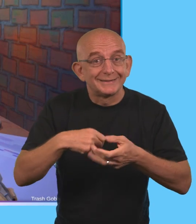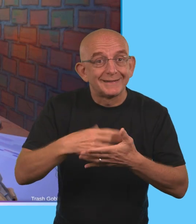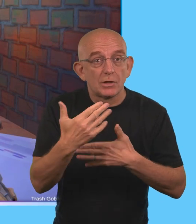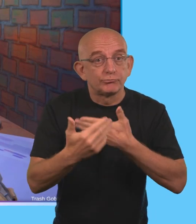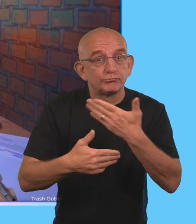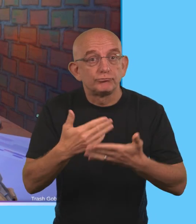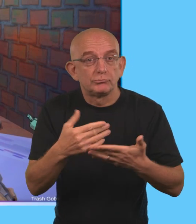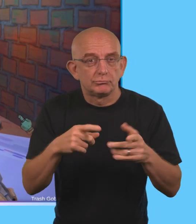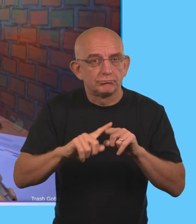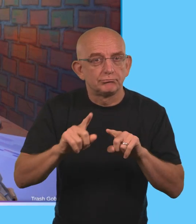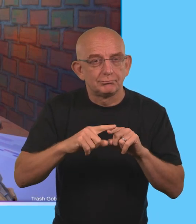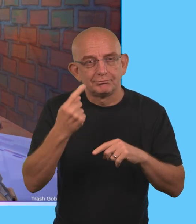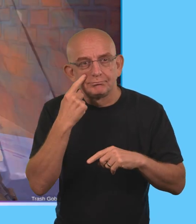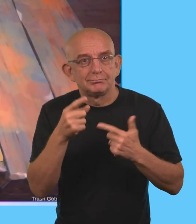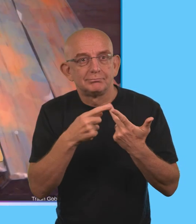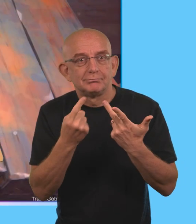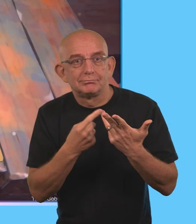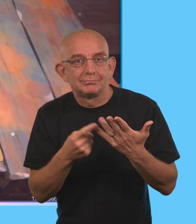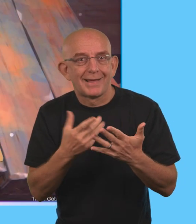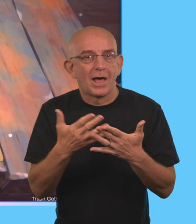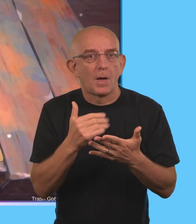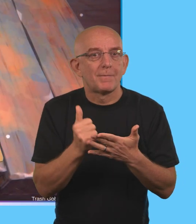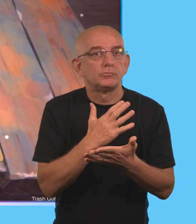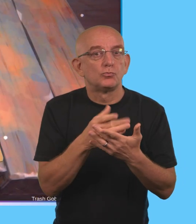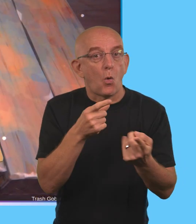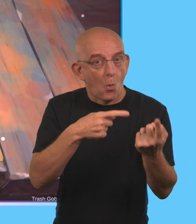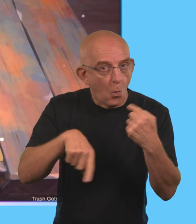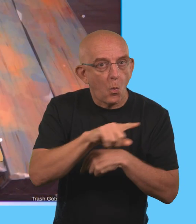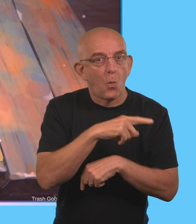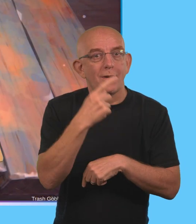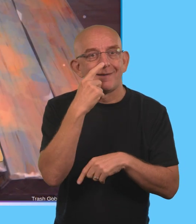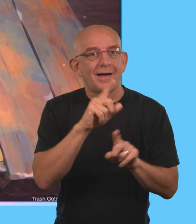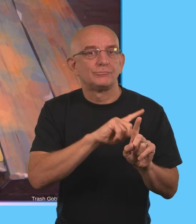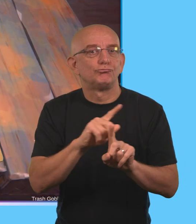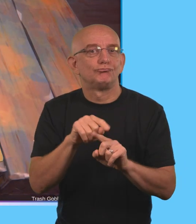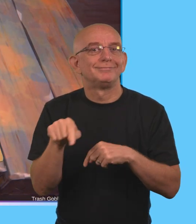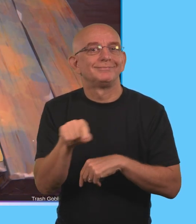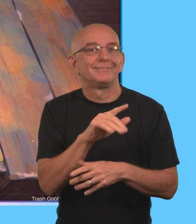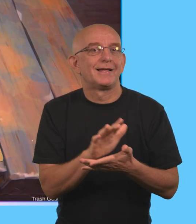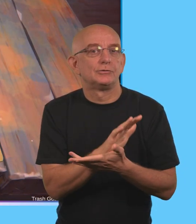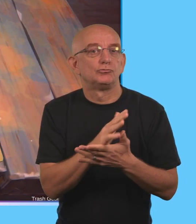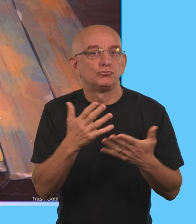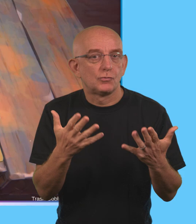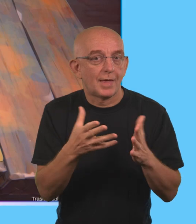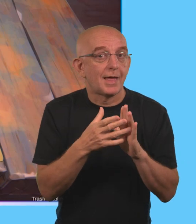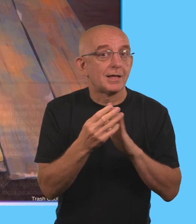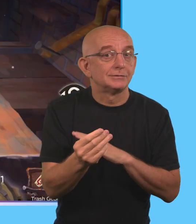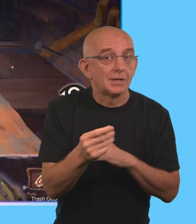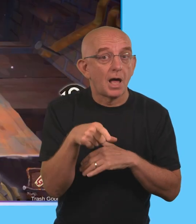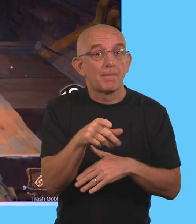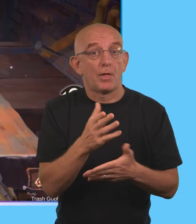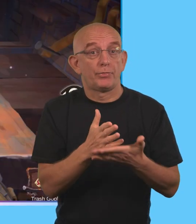And we, the goblins developing it, have been trying out new and better ways to ensure that as many of you as possible can enjoy it.